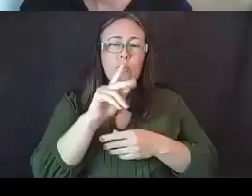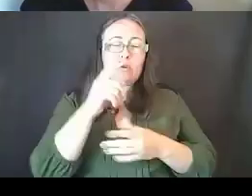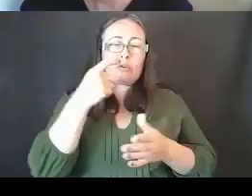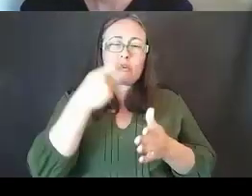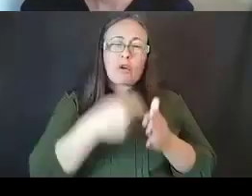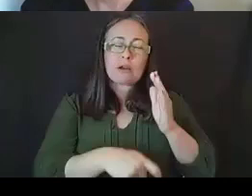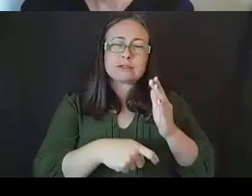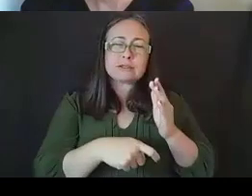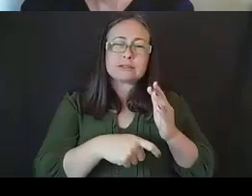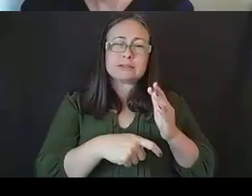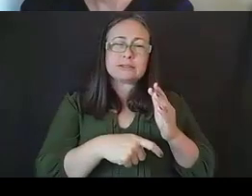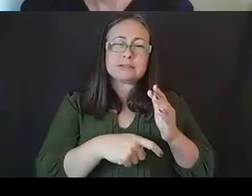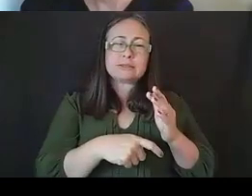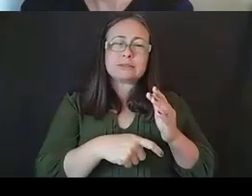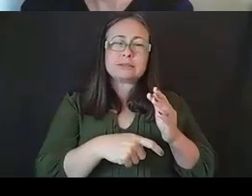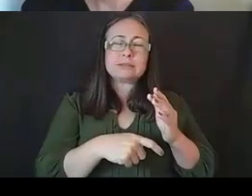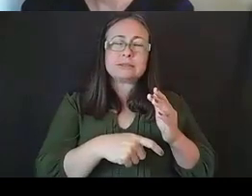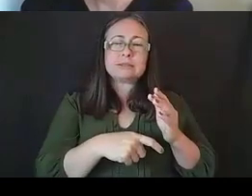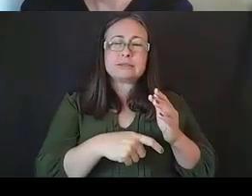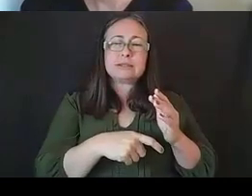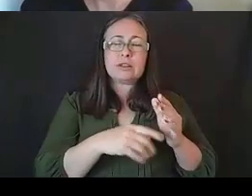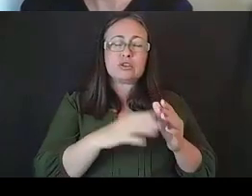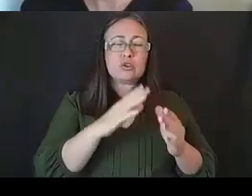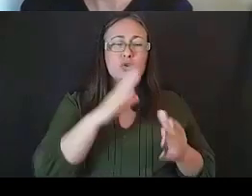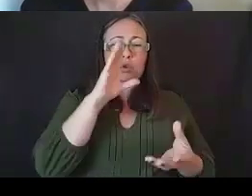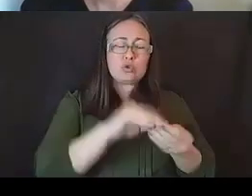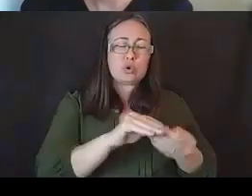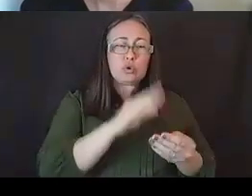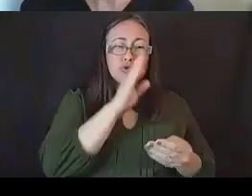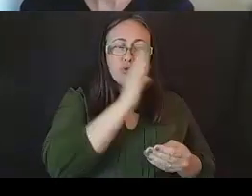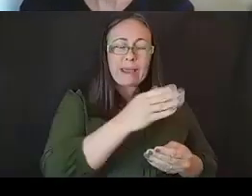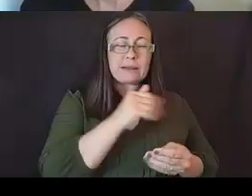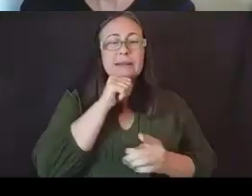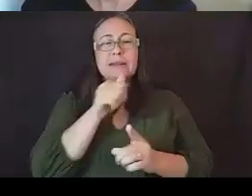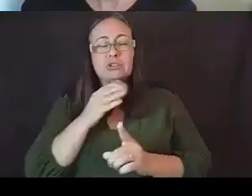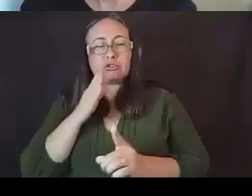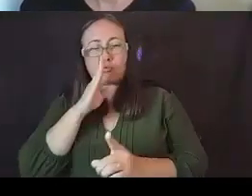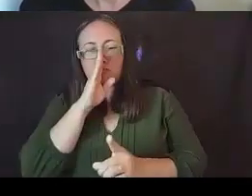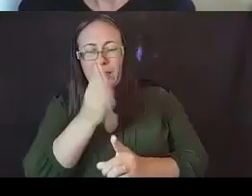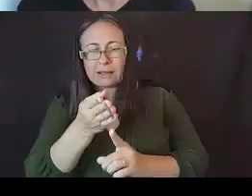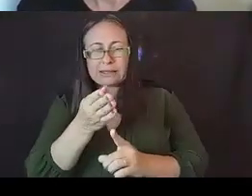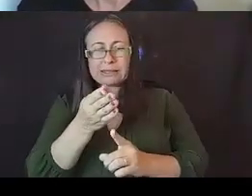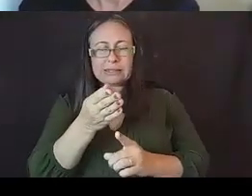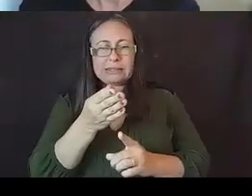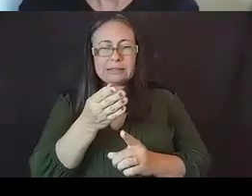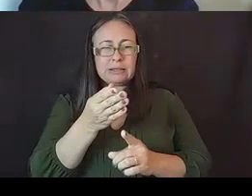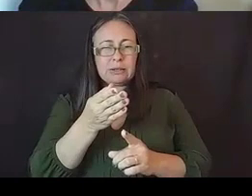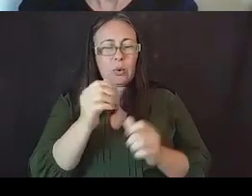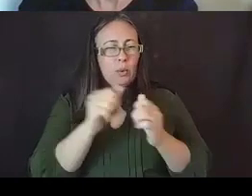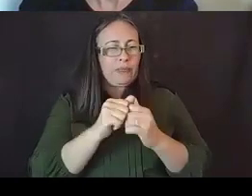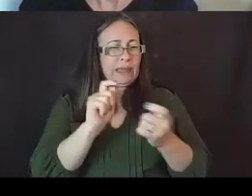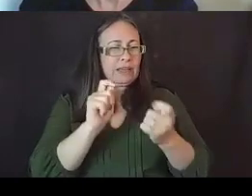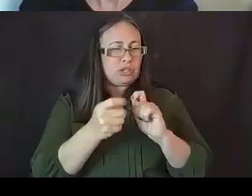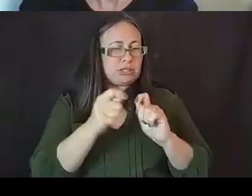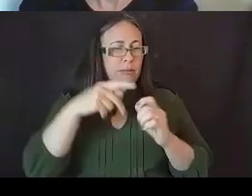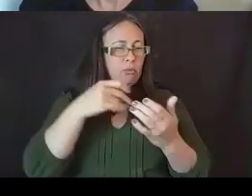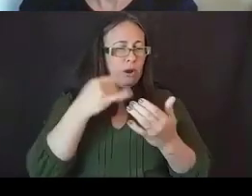I see differs from the total and indirect costs, even with the adjustments of project costs. Cindy Danielson: So I think there's really kind of